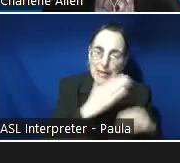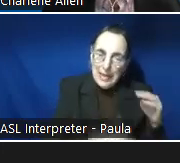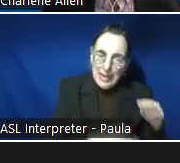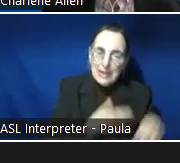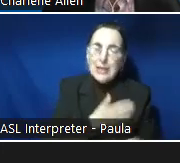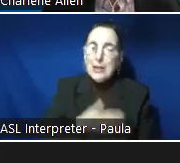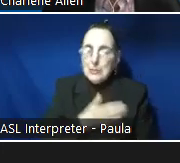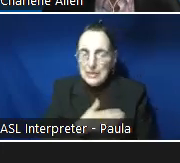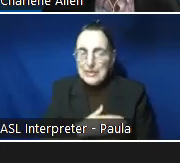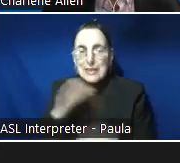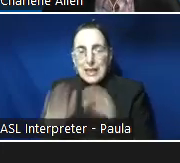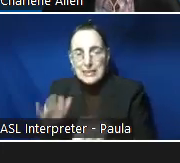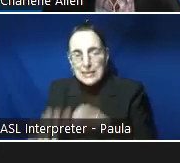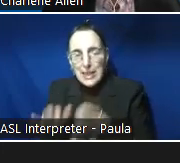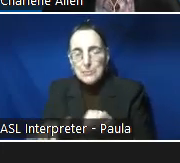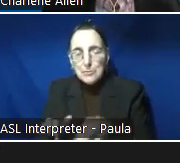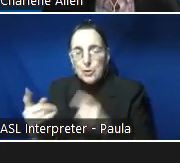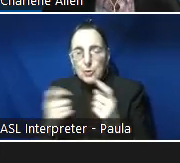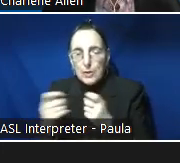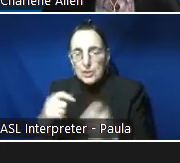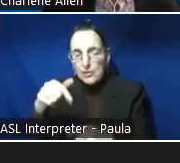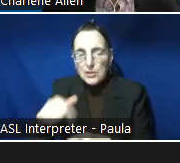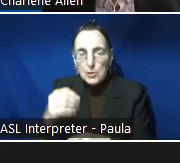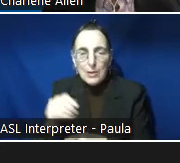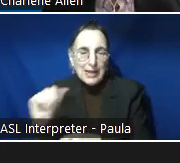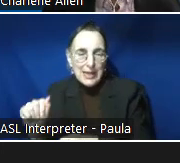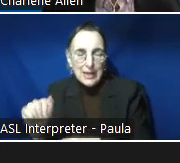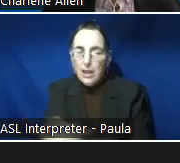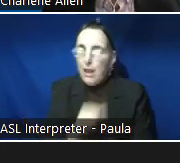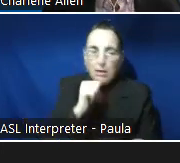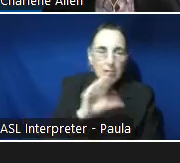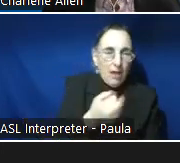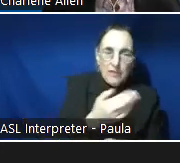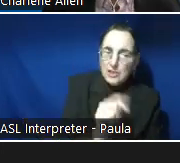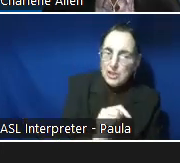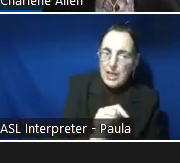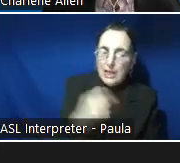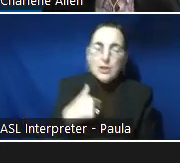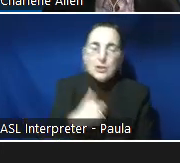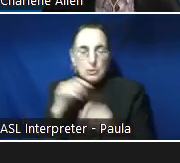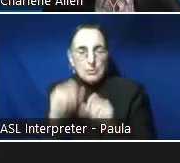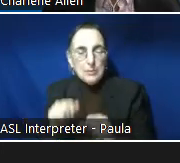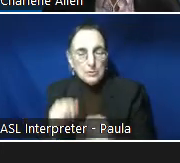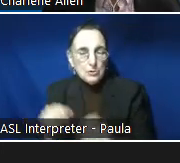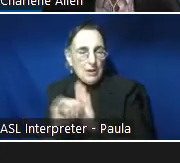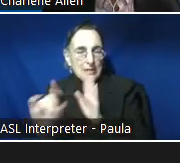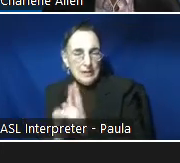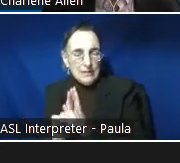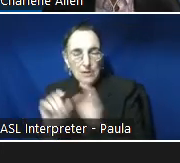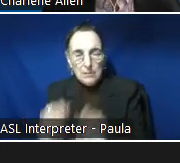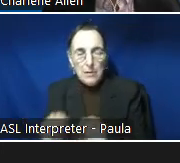not in the chat. That way we will be able to identify potential questions for our presenters.